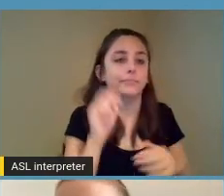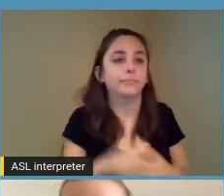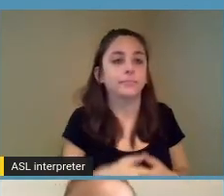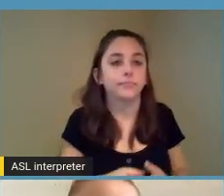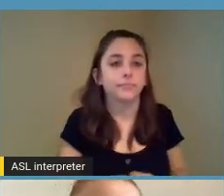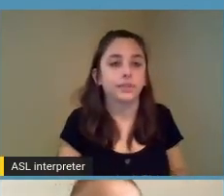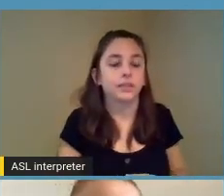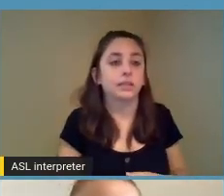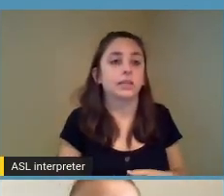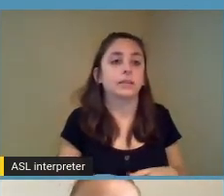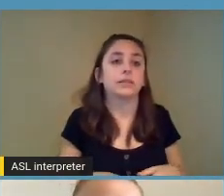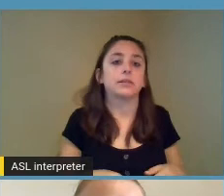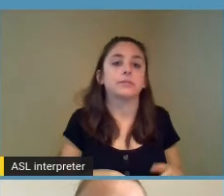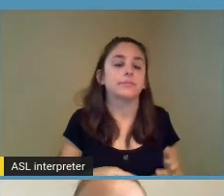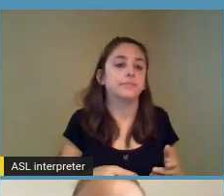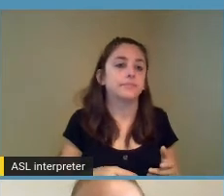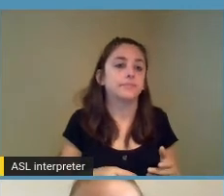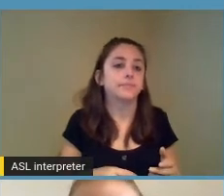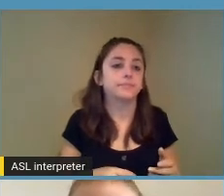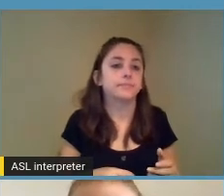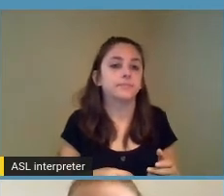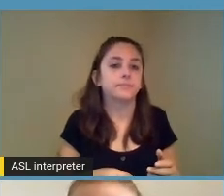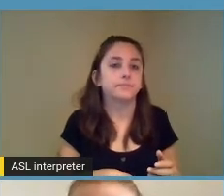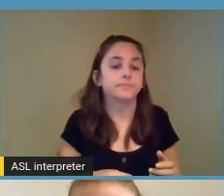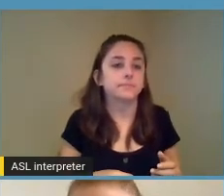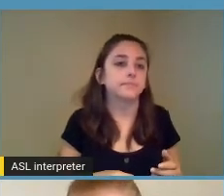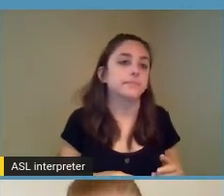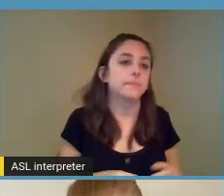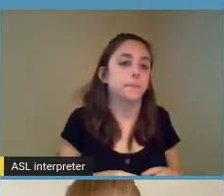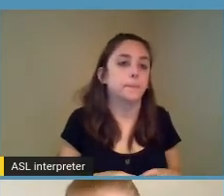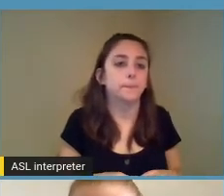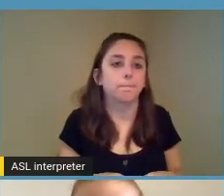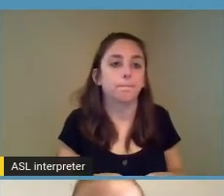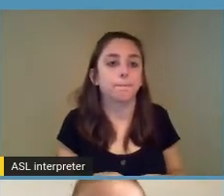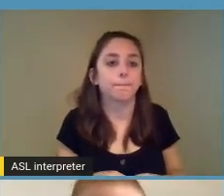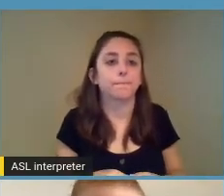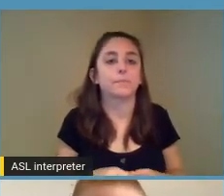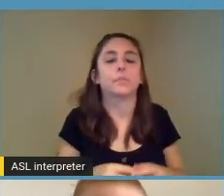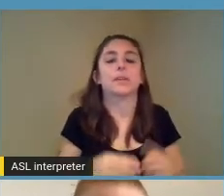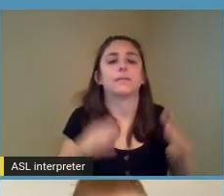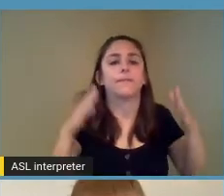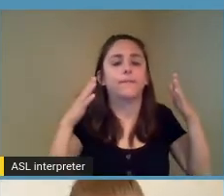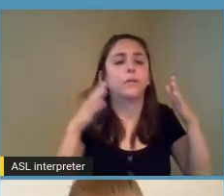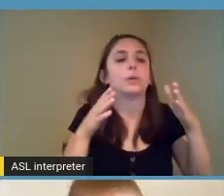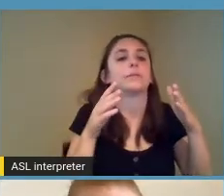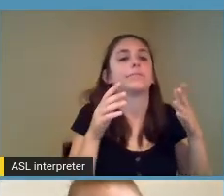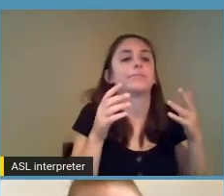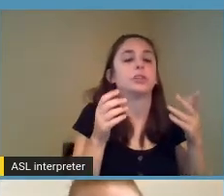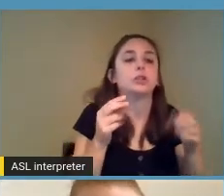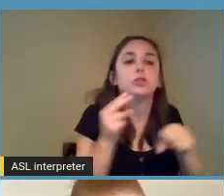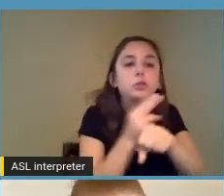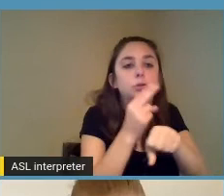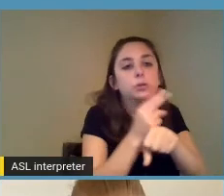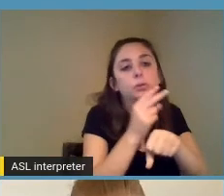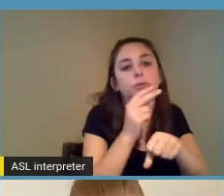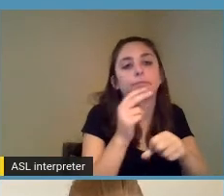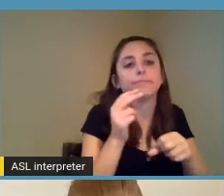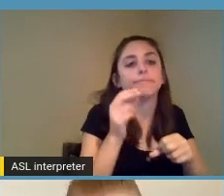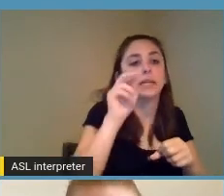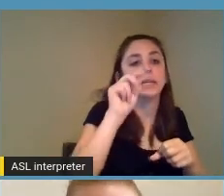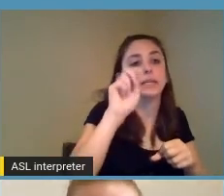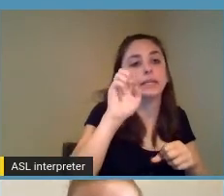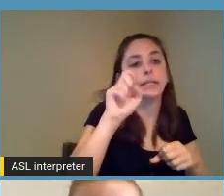that much you can do. But because it is designed for text-based things -- and want to break